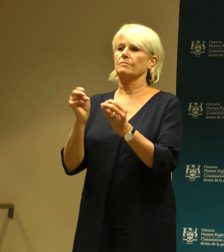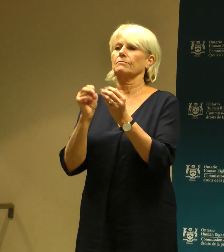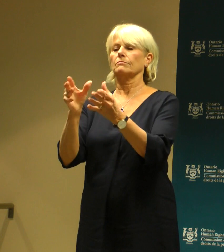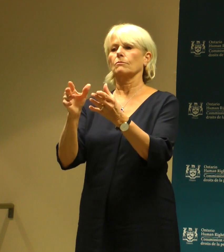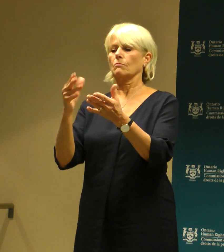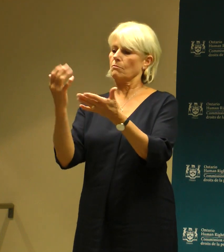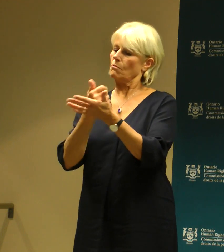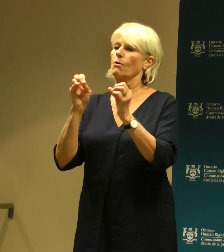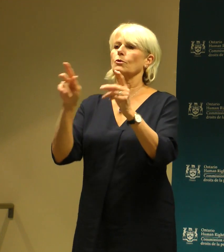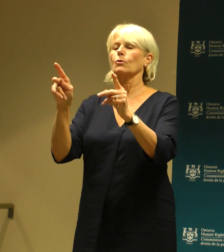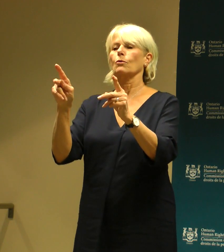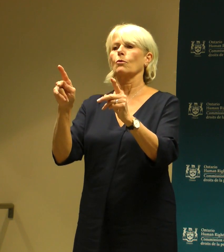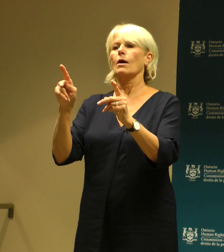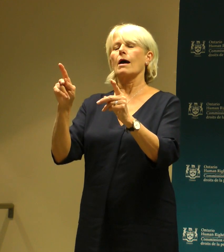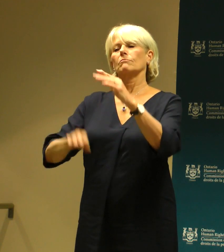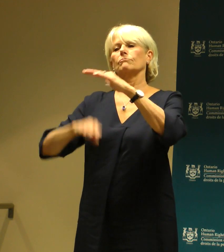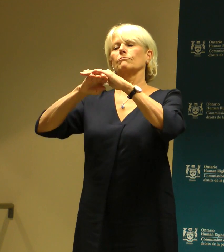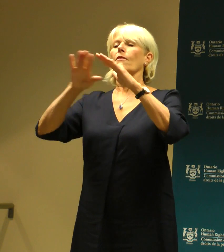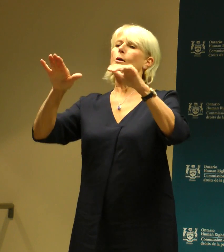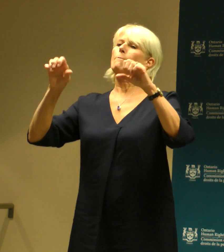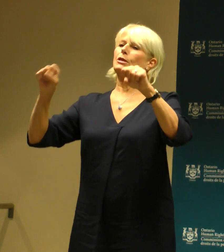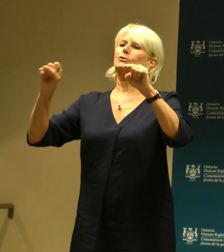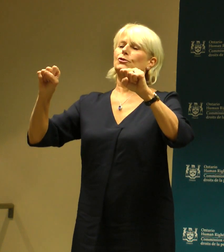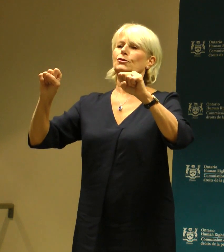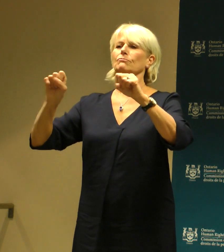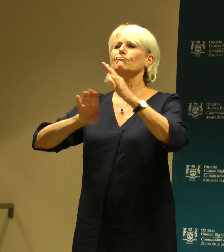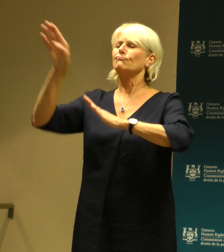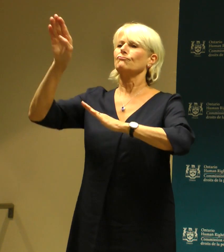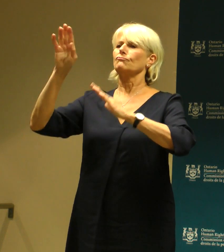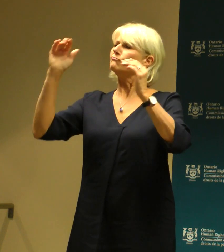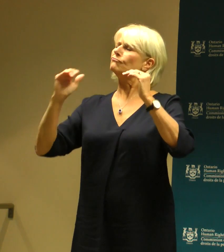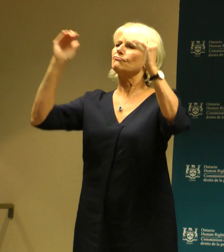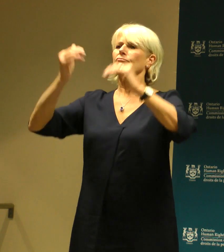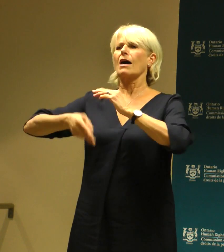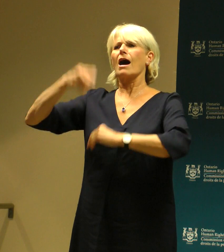opportunity to realize their potential and develop into highly skilled, knowledgeable,